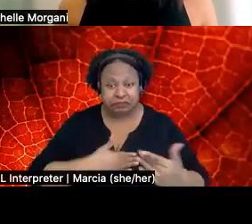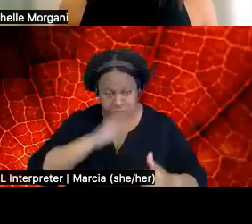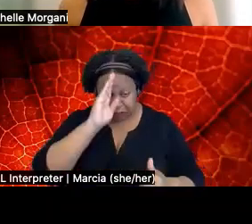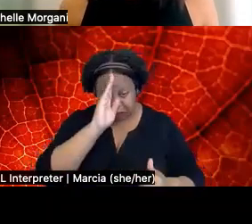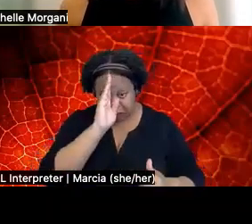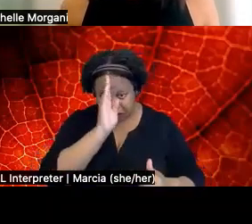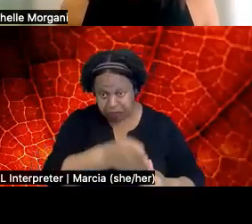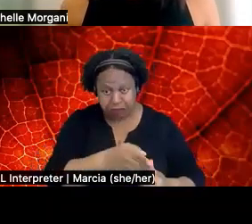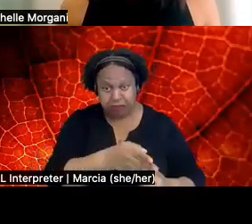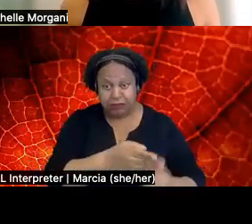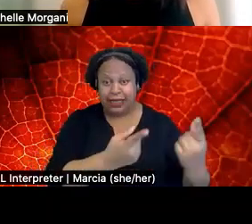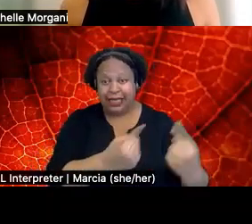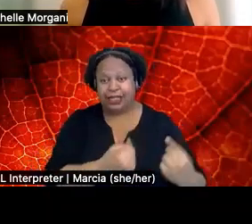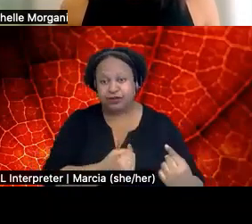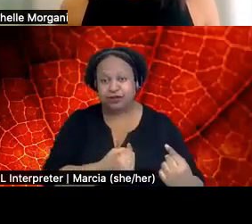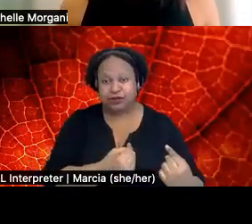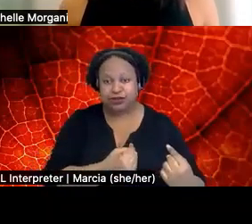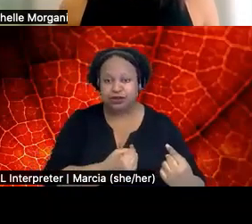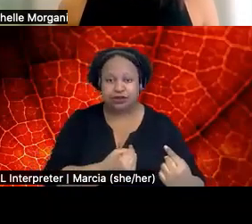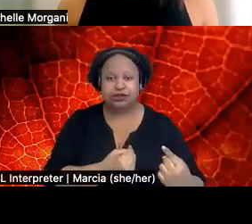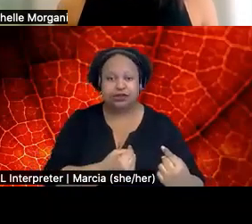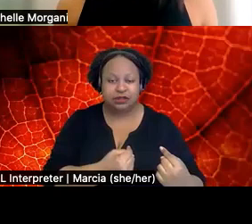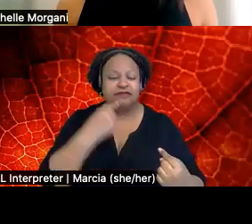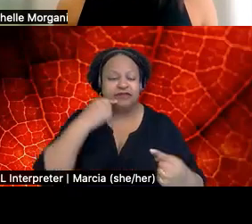That's partially for the sake of the case, but it's also somewhat